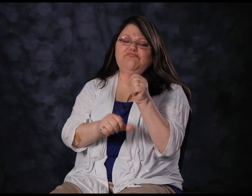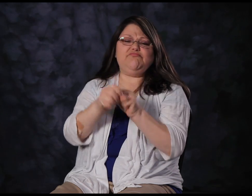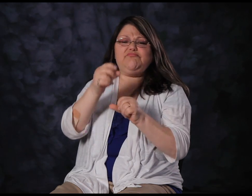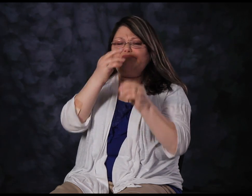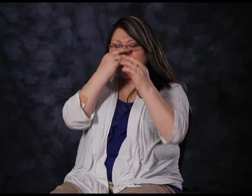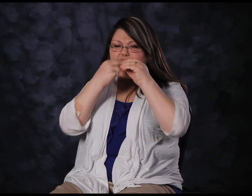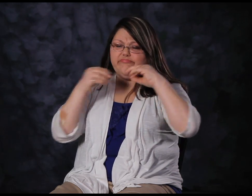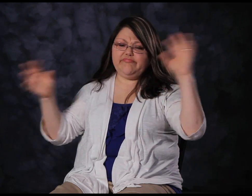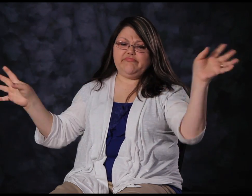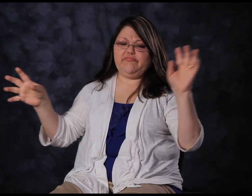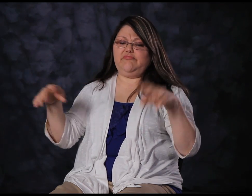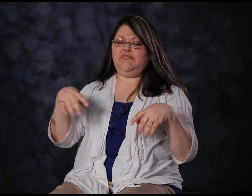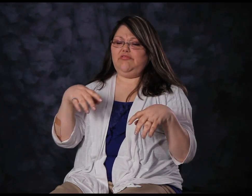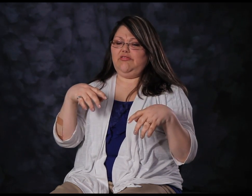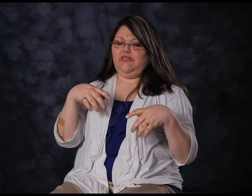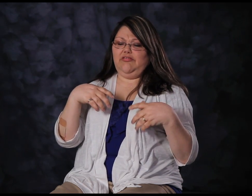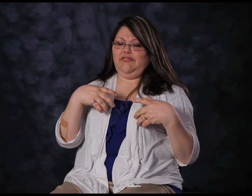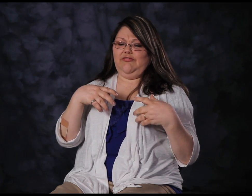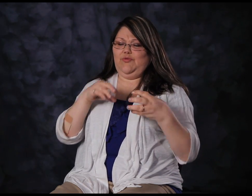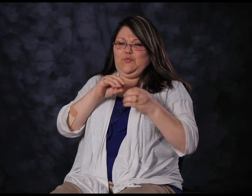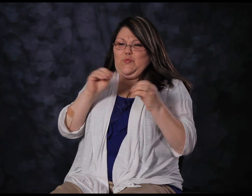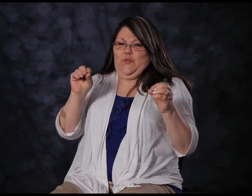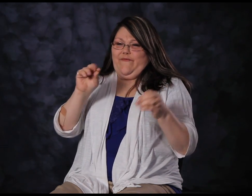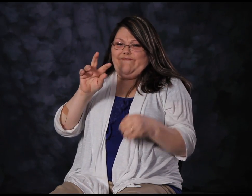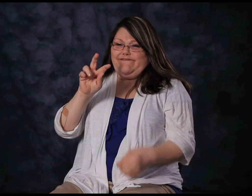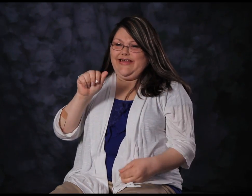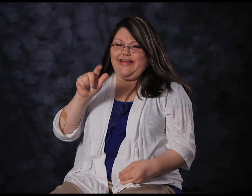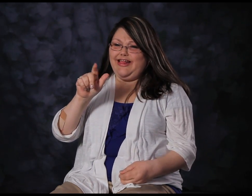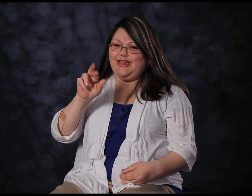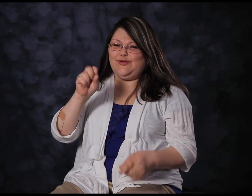I don’t see the value in life; I was hopeless.